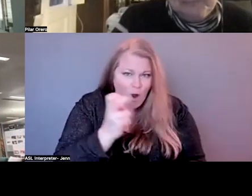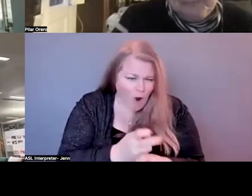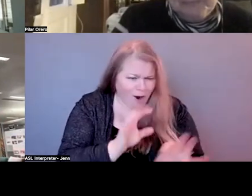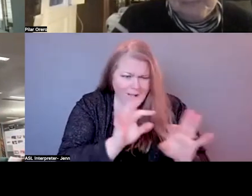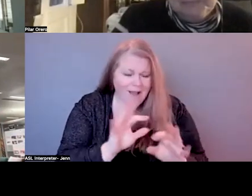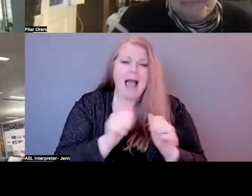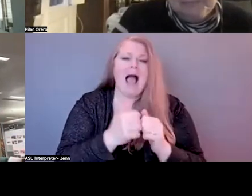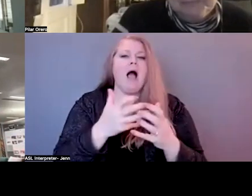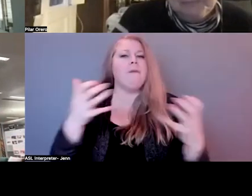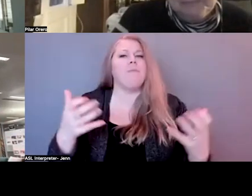We have talked about senses.